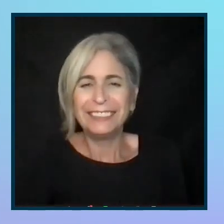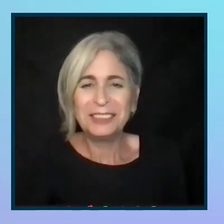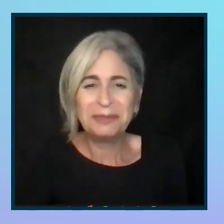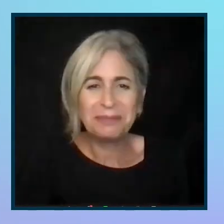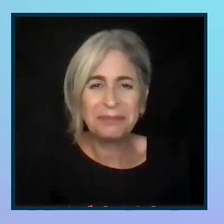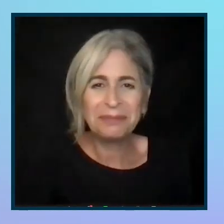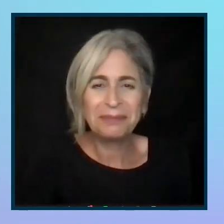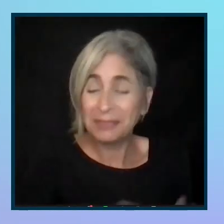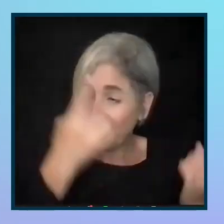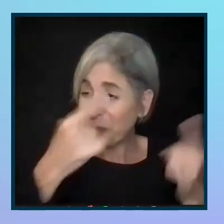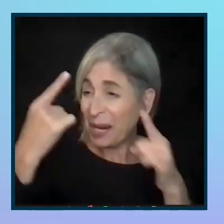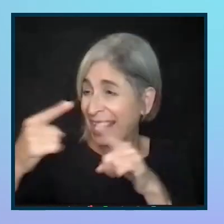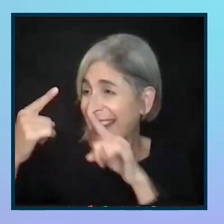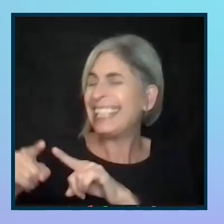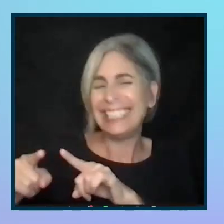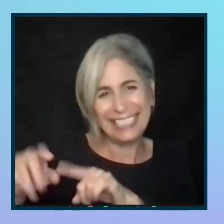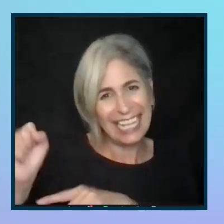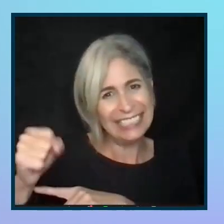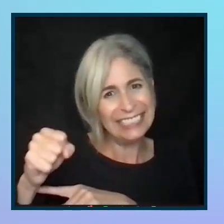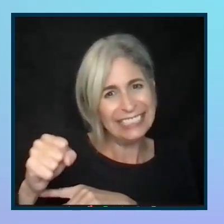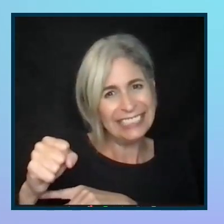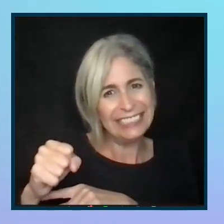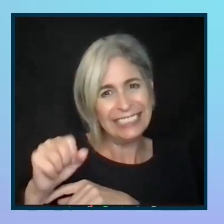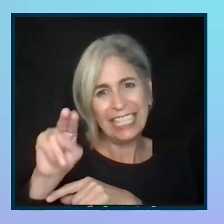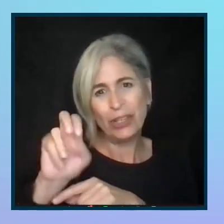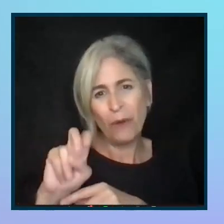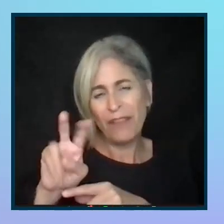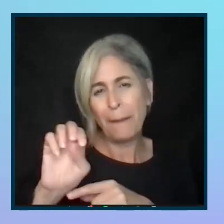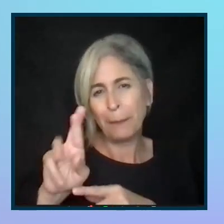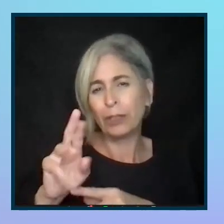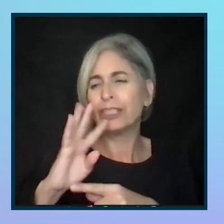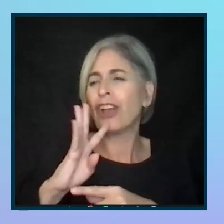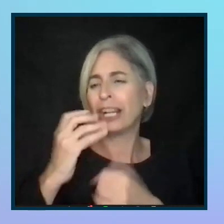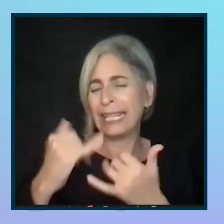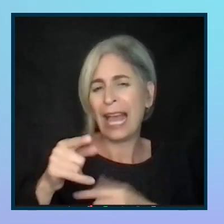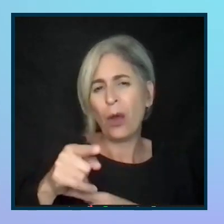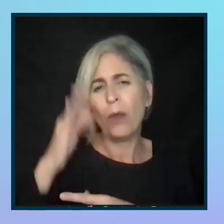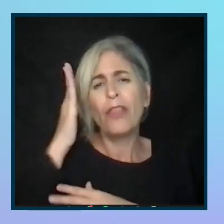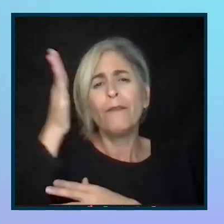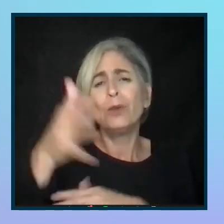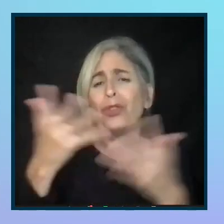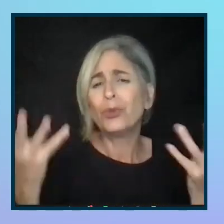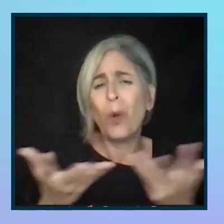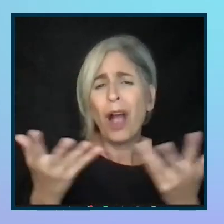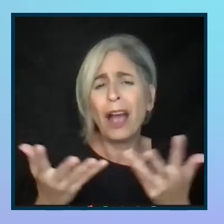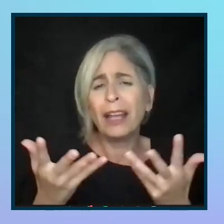Agreed. It's November. - Great. Like the future is that we no longer have